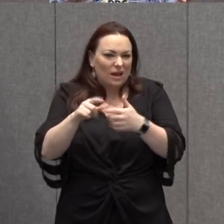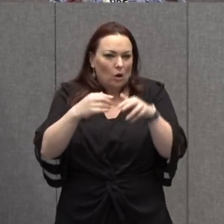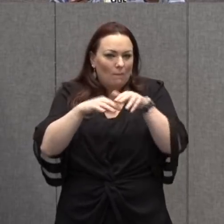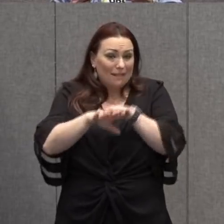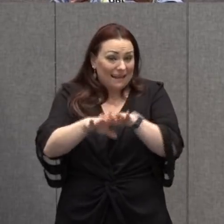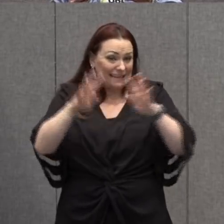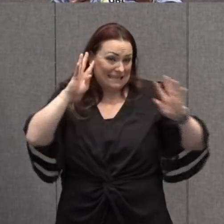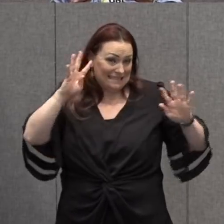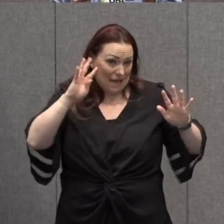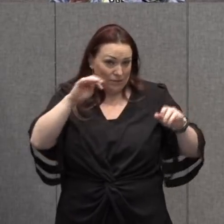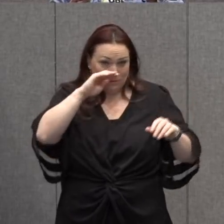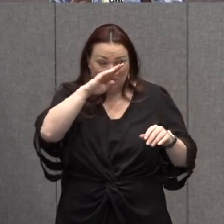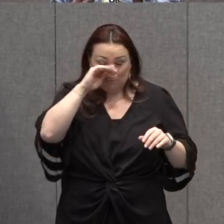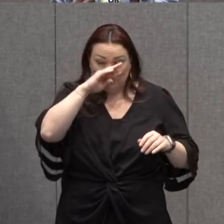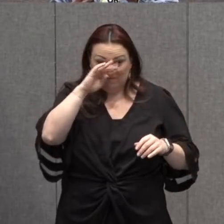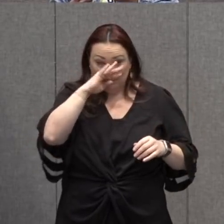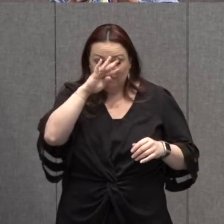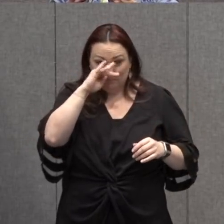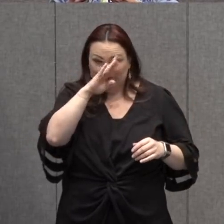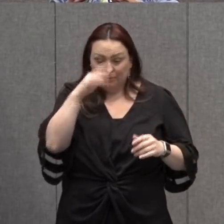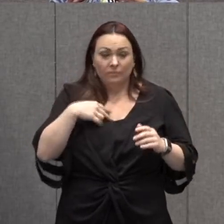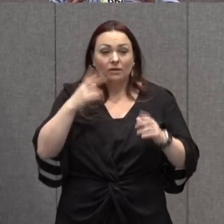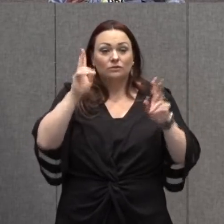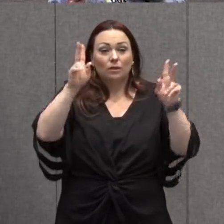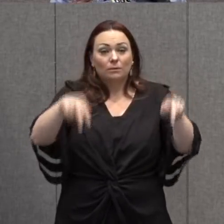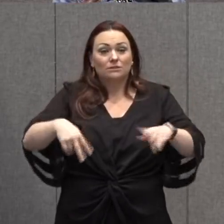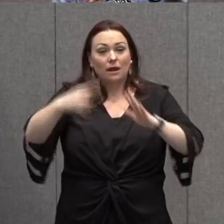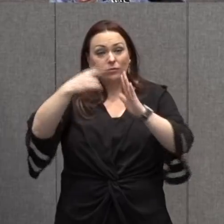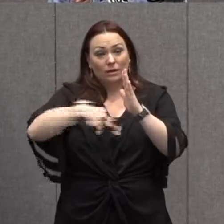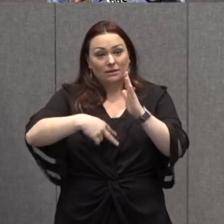So the other person has to read them to the person